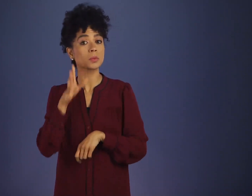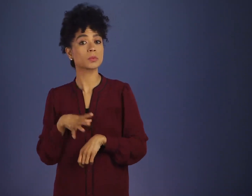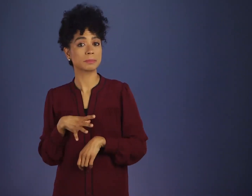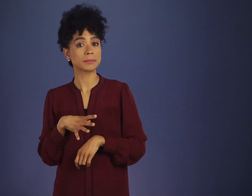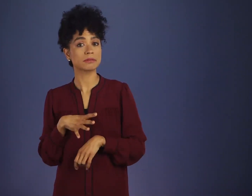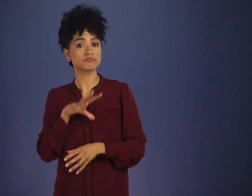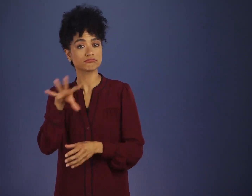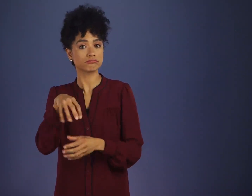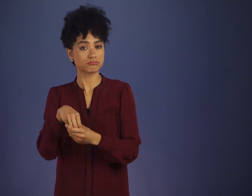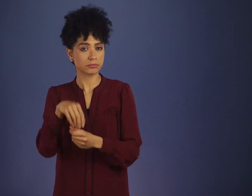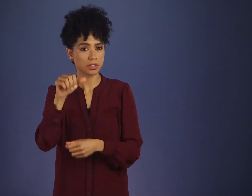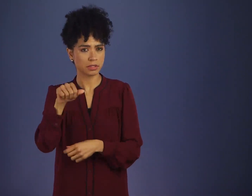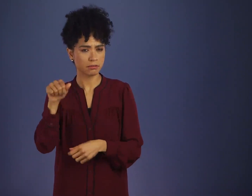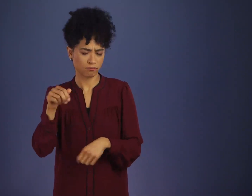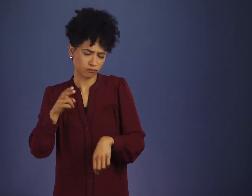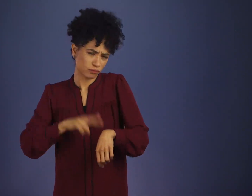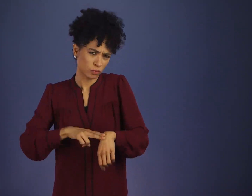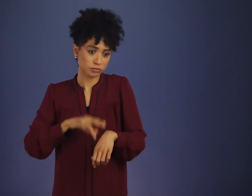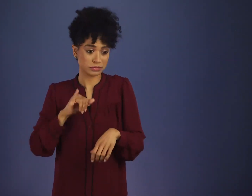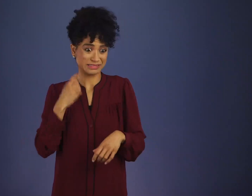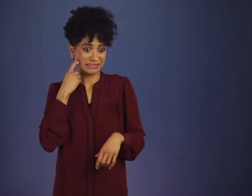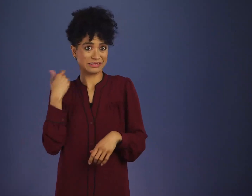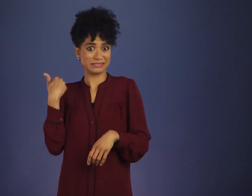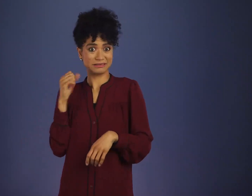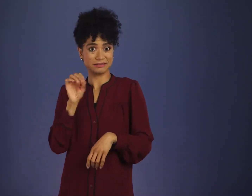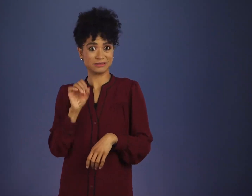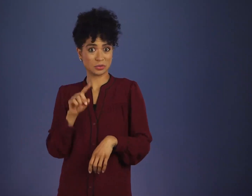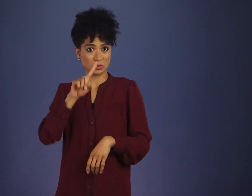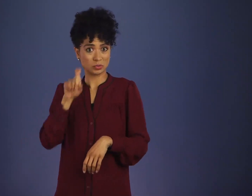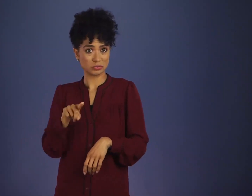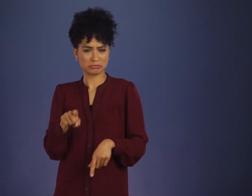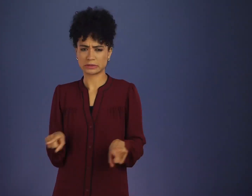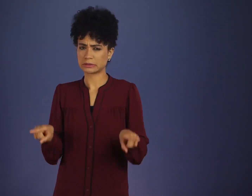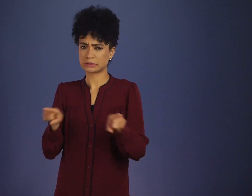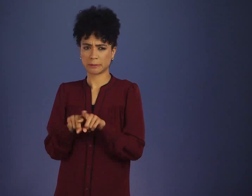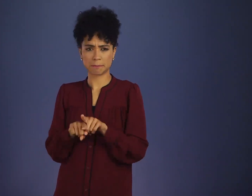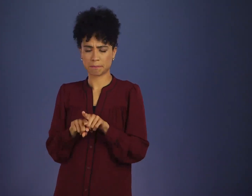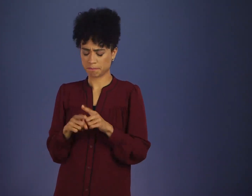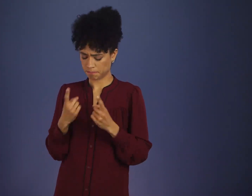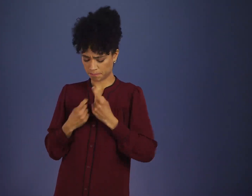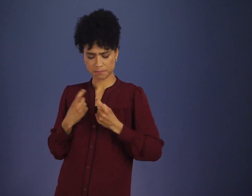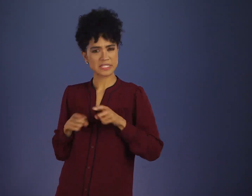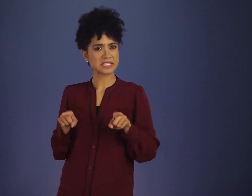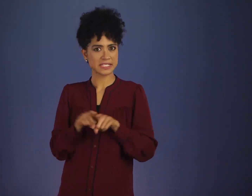Businesswomen in A.A. will naturally find that many of these questions apply to them, too.